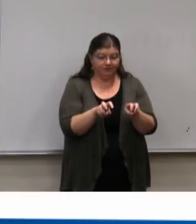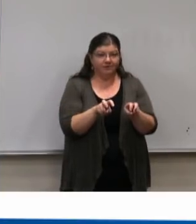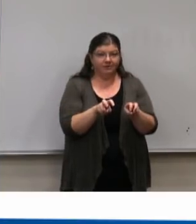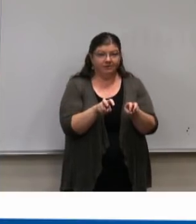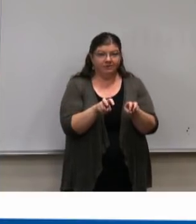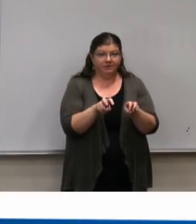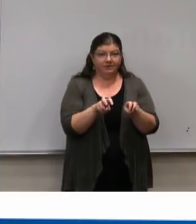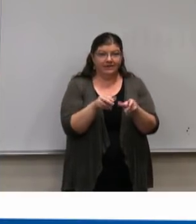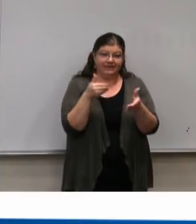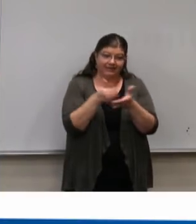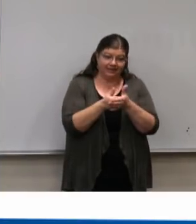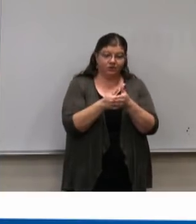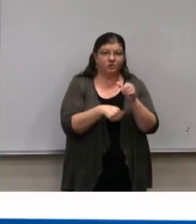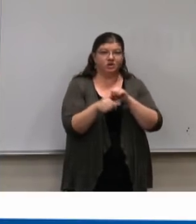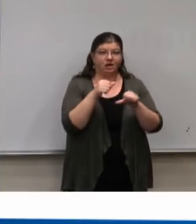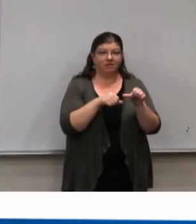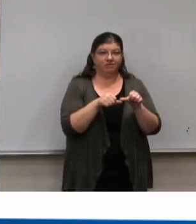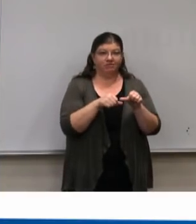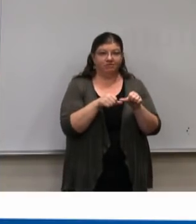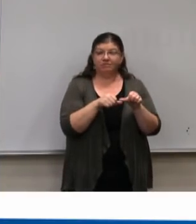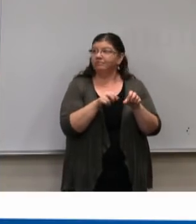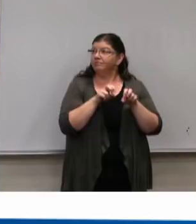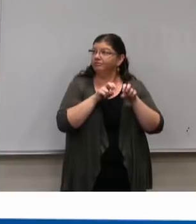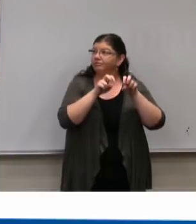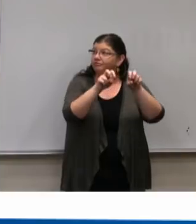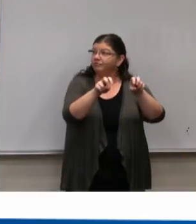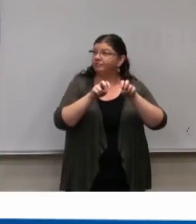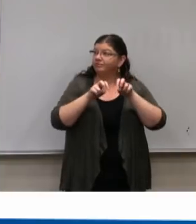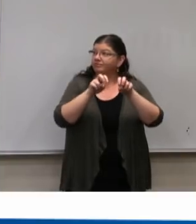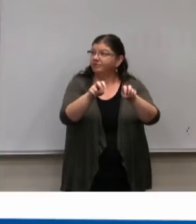to each other, and then one final row, row by itself.